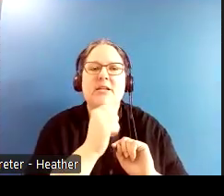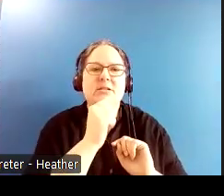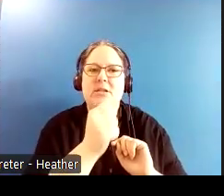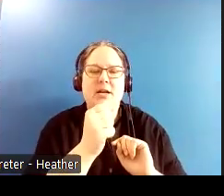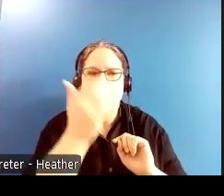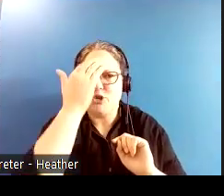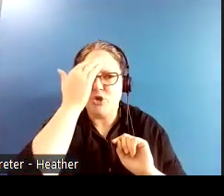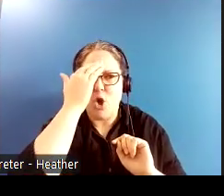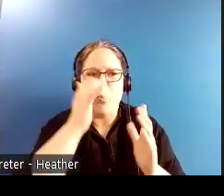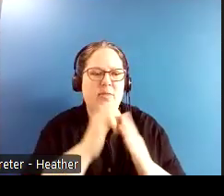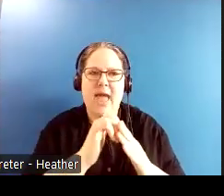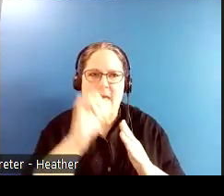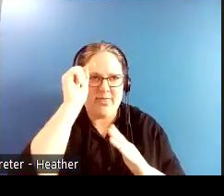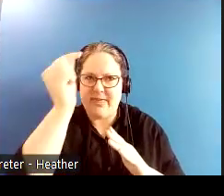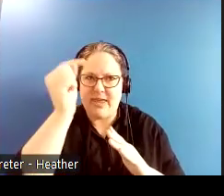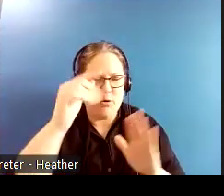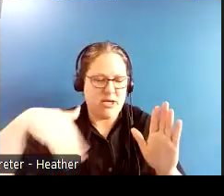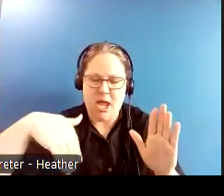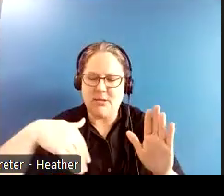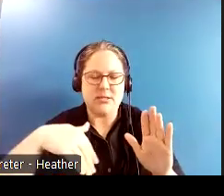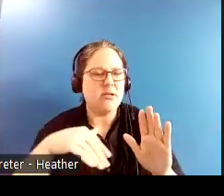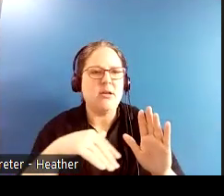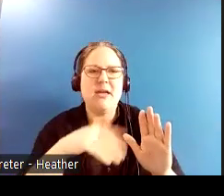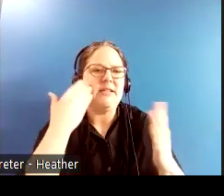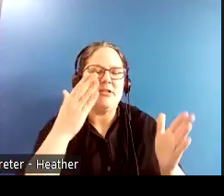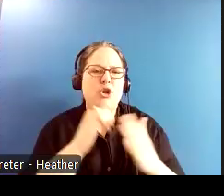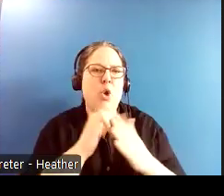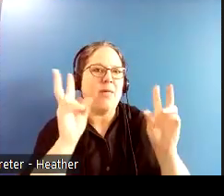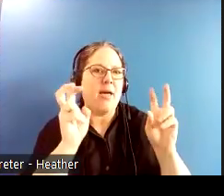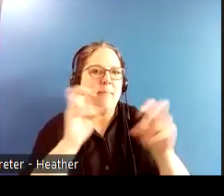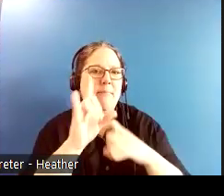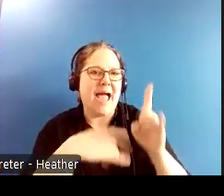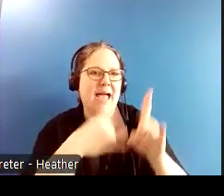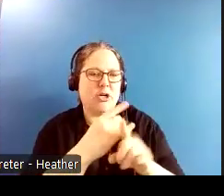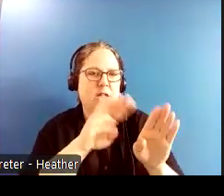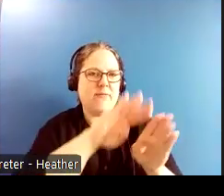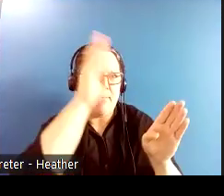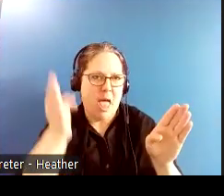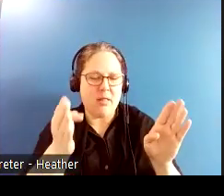or what that particular distribution's magical properties are. But he does note that if the